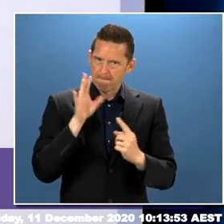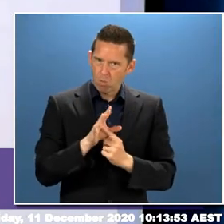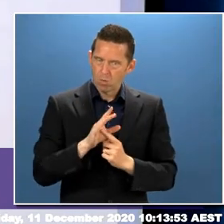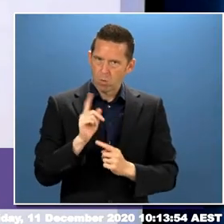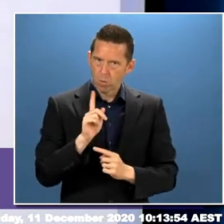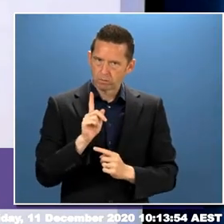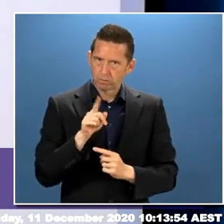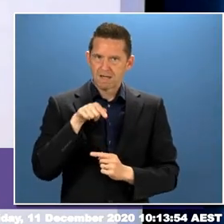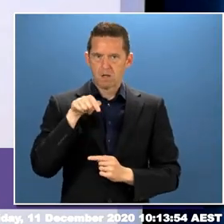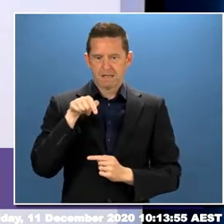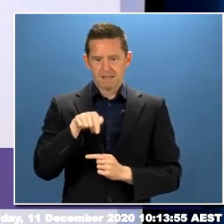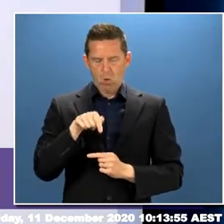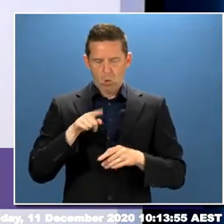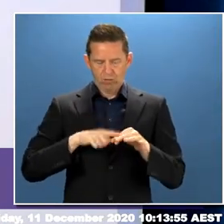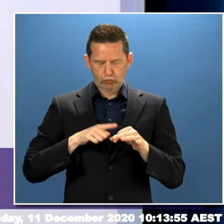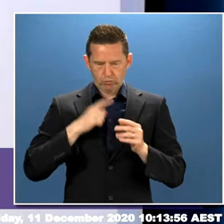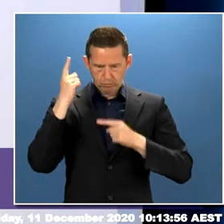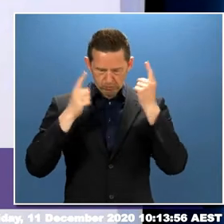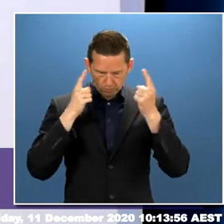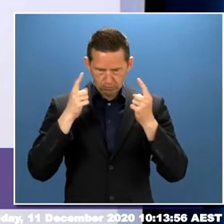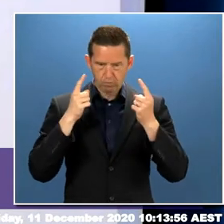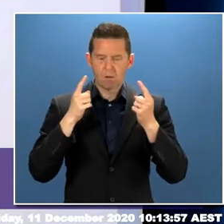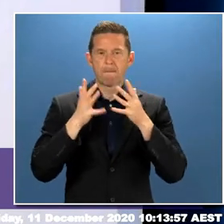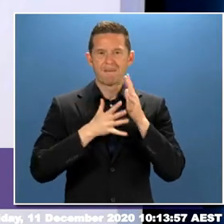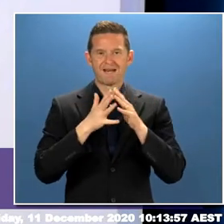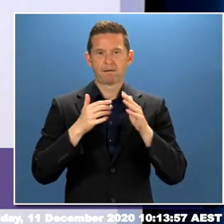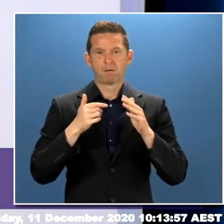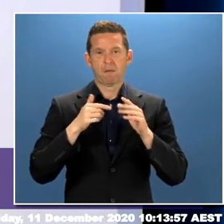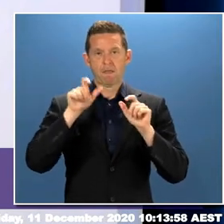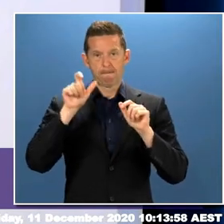of whether or not the imposition of that particular requirement or condition or